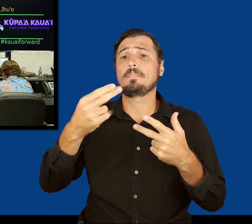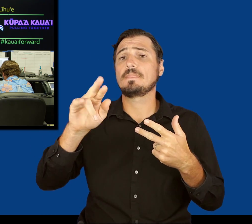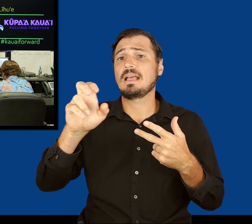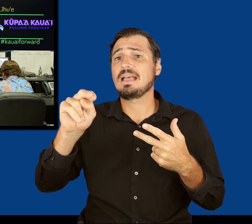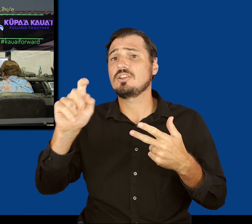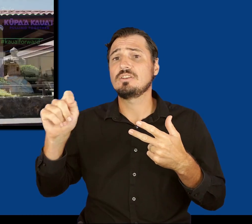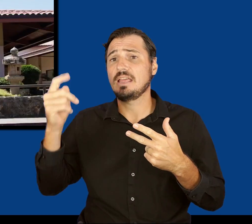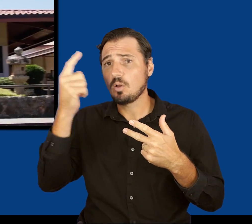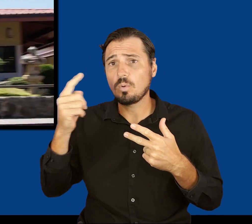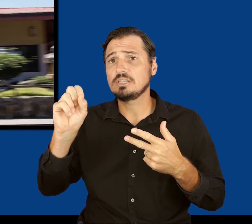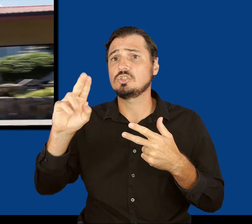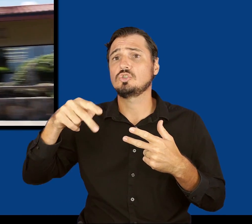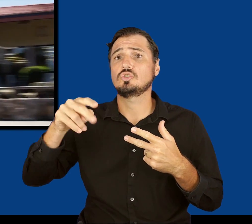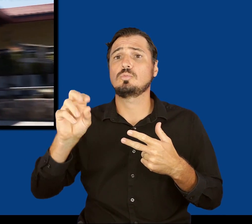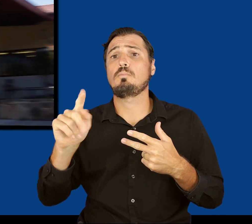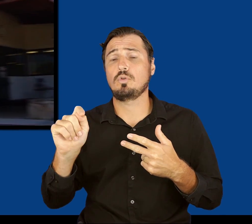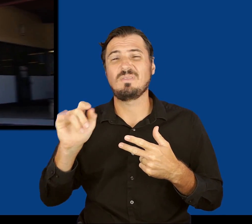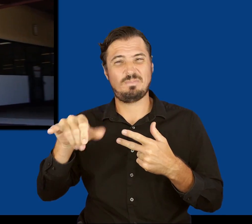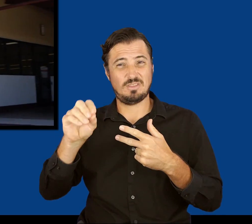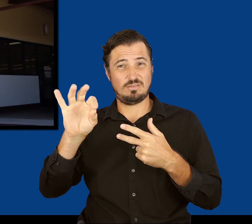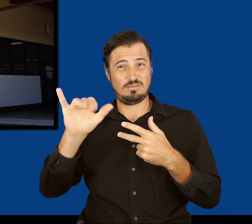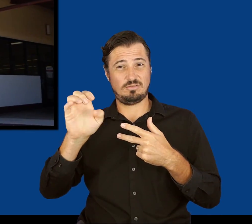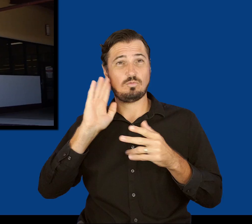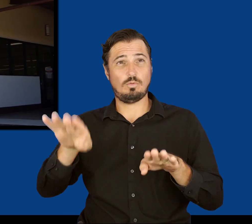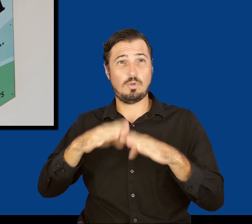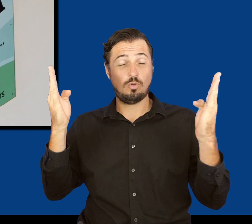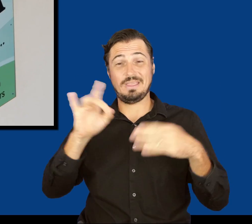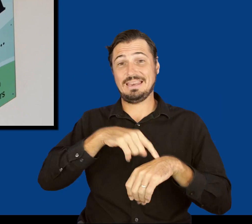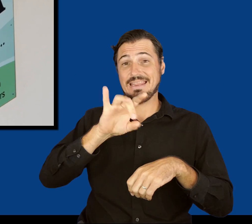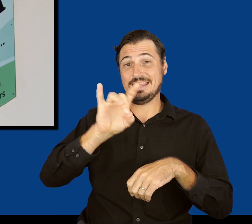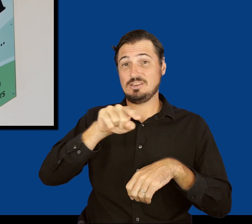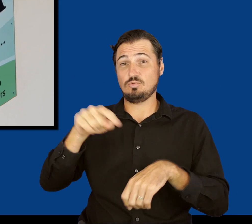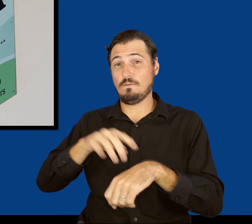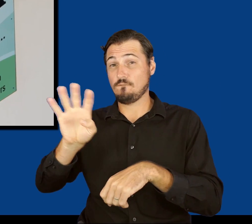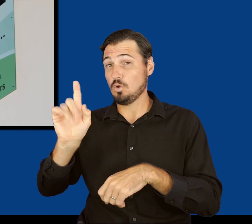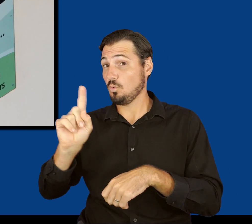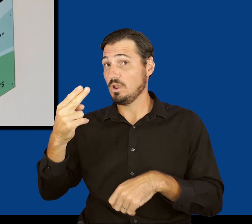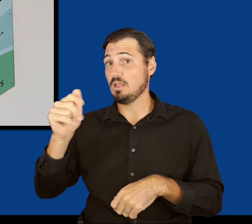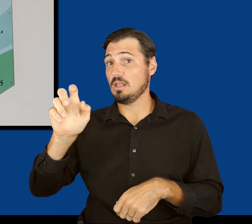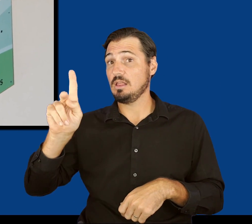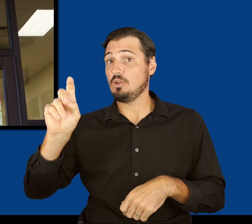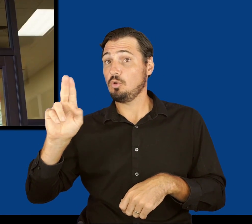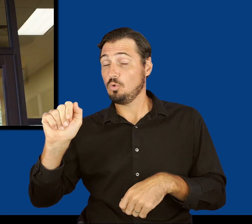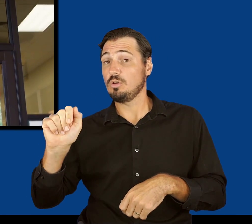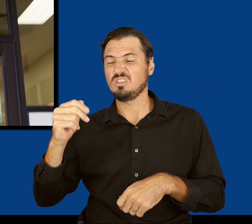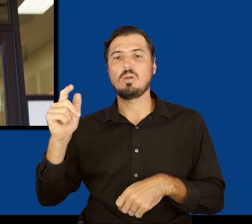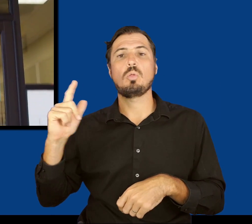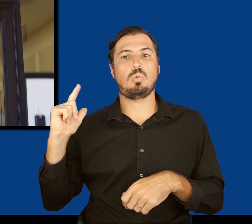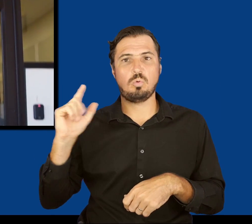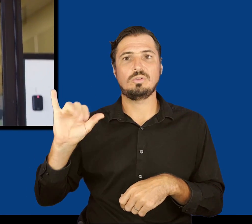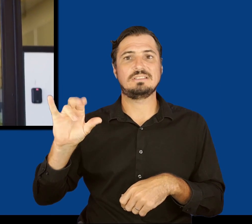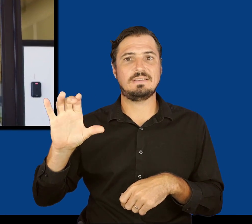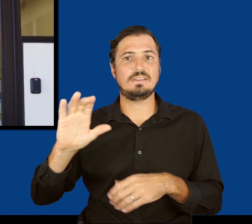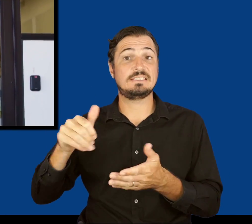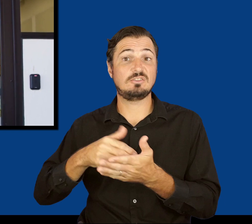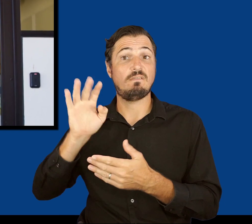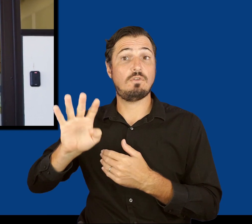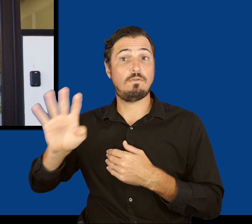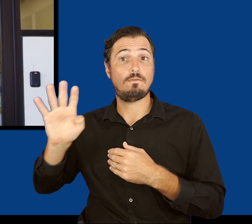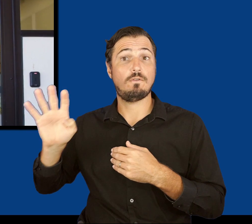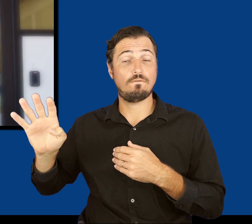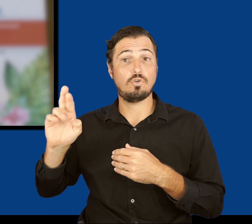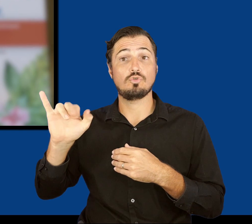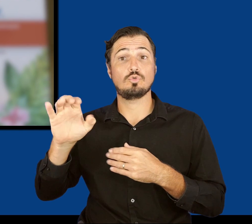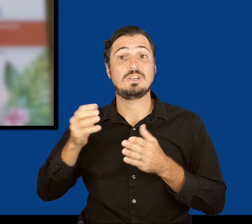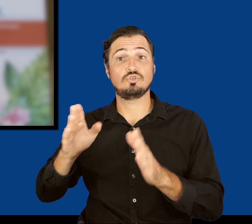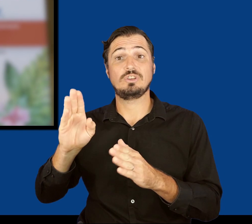The office is open from 8 a.m. to 4 p.m. weekdays at Hale Kōkua, in the Līhu‘e Civic Center 4444 Rice St. Suite 302